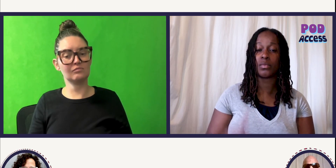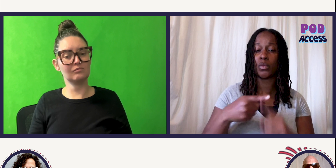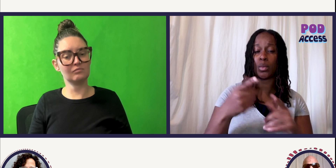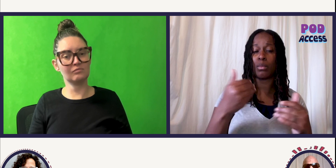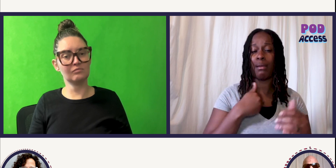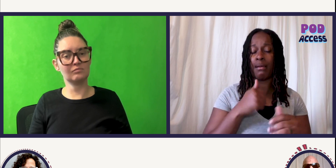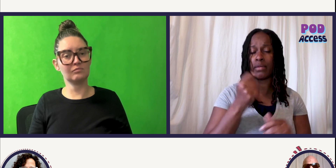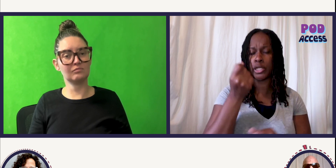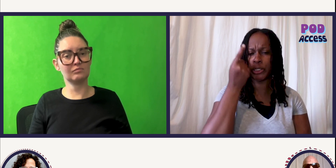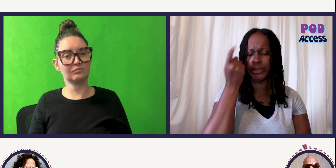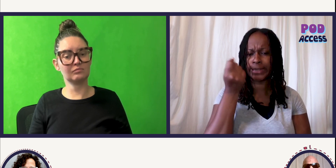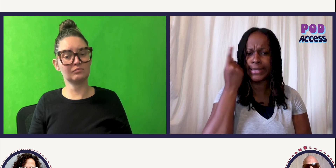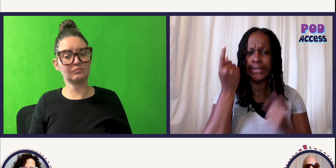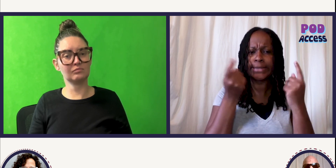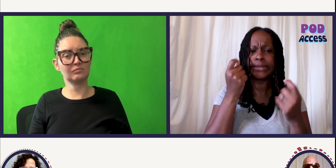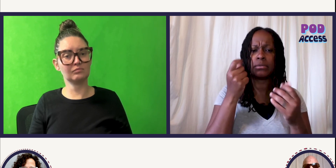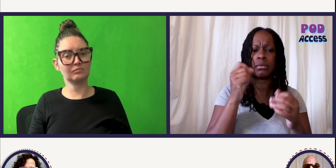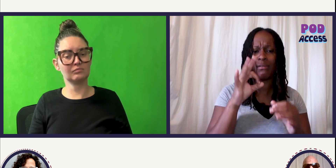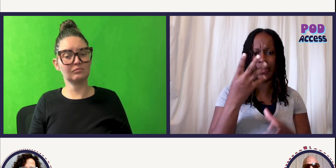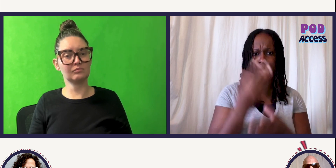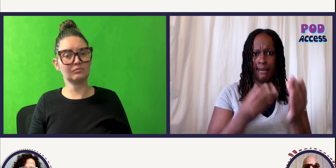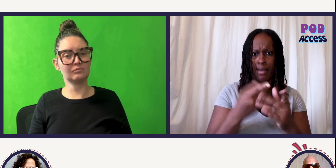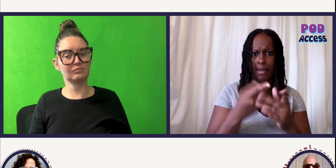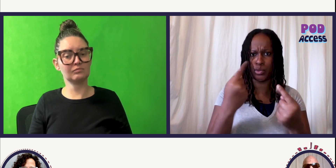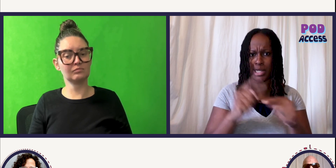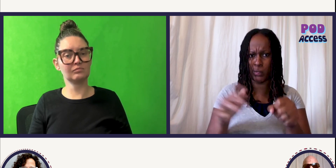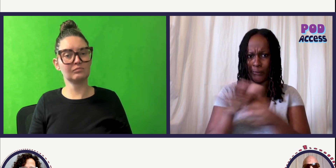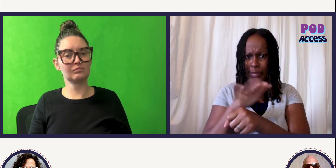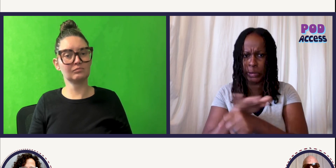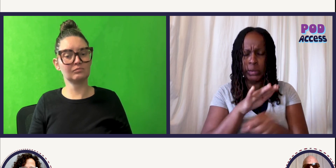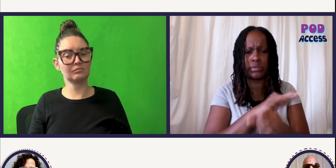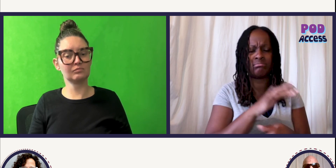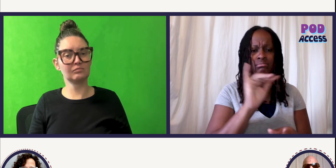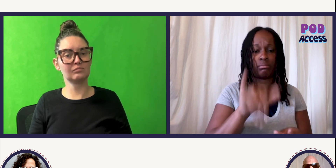When you have an understanding of the gap you're trying to fill, that can really help guide you throughout the process.